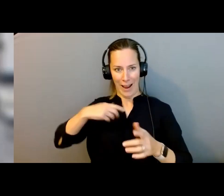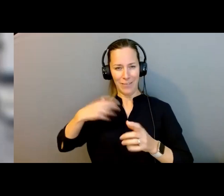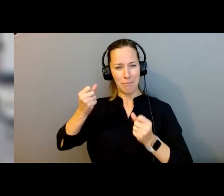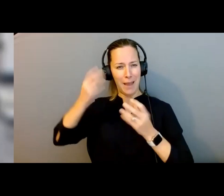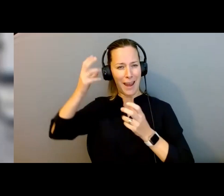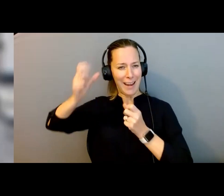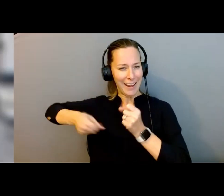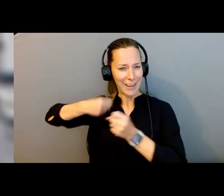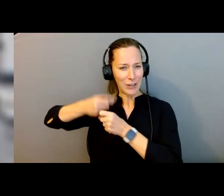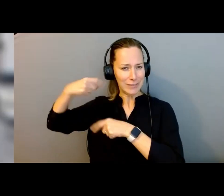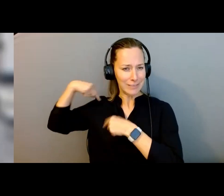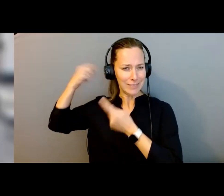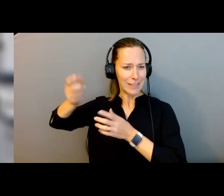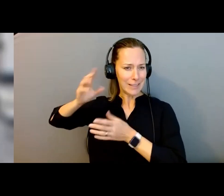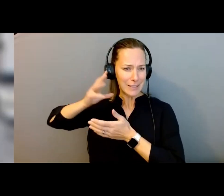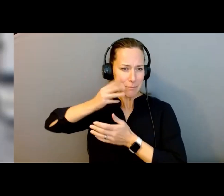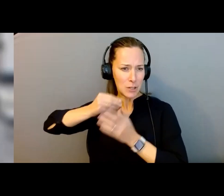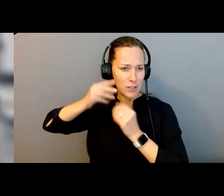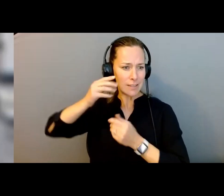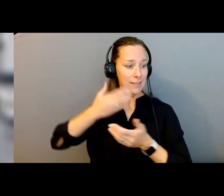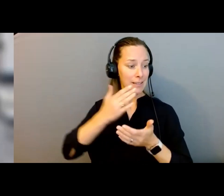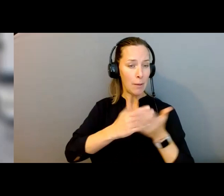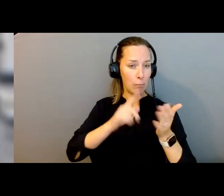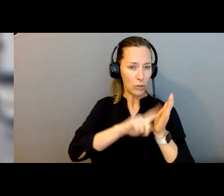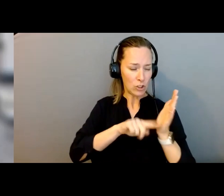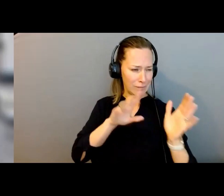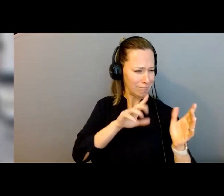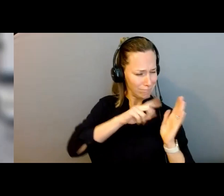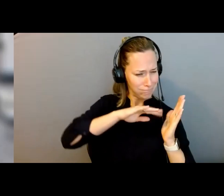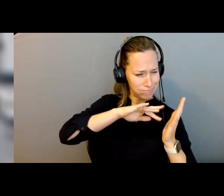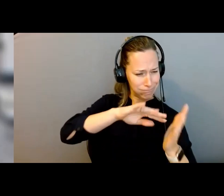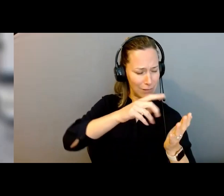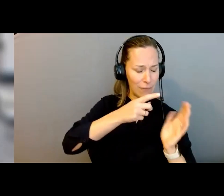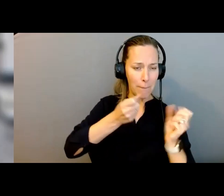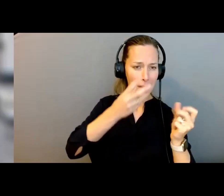perhaps other researchers might have, and so there may be a bit of a learning curve.